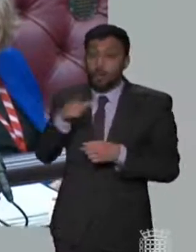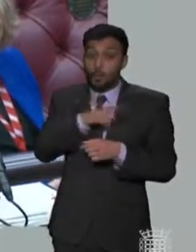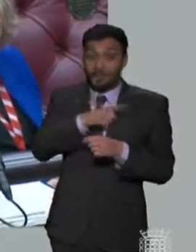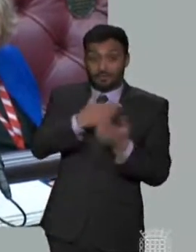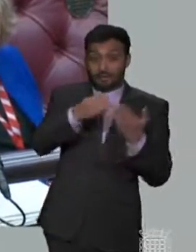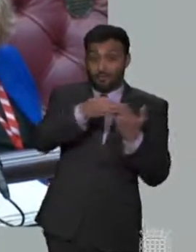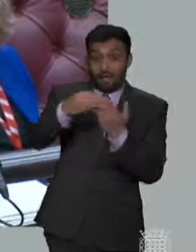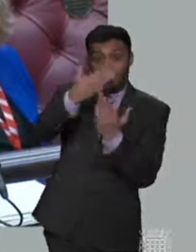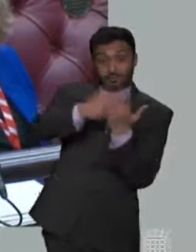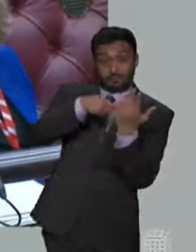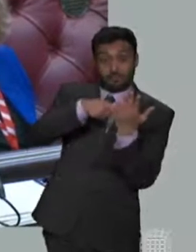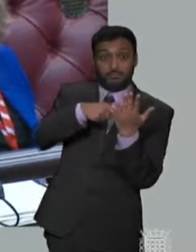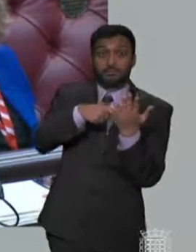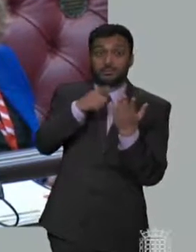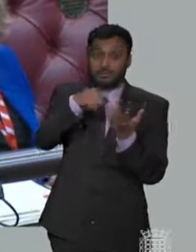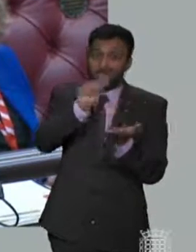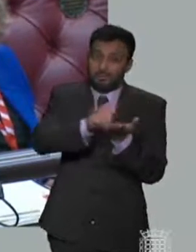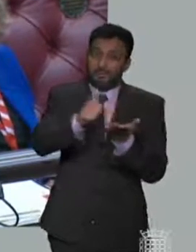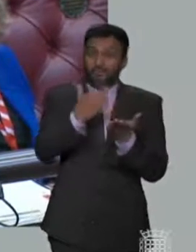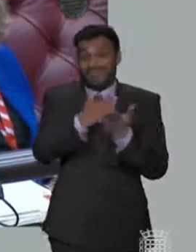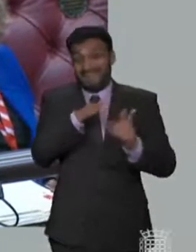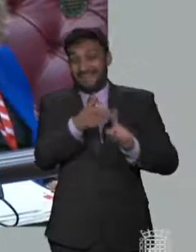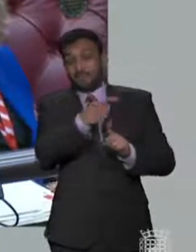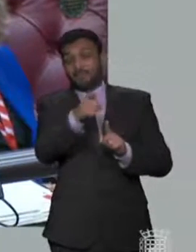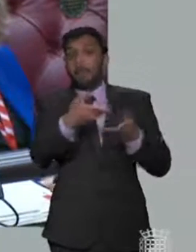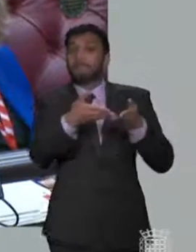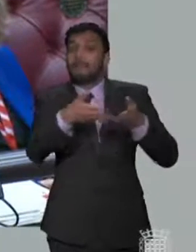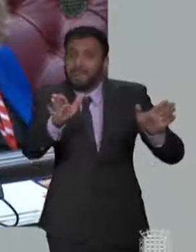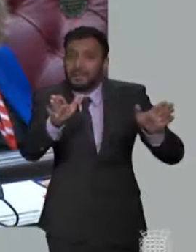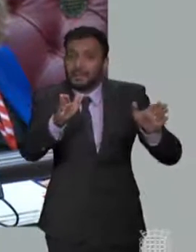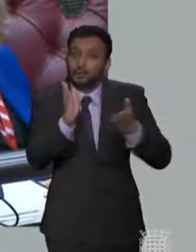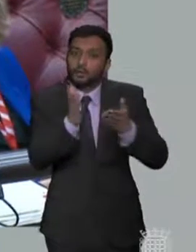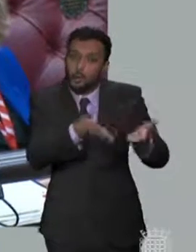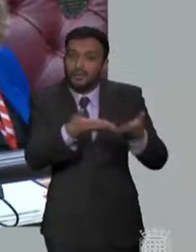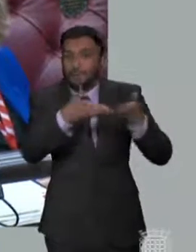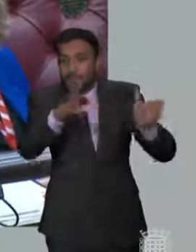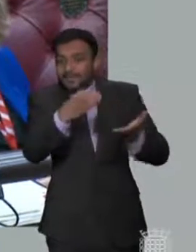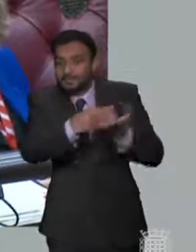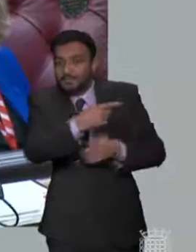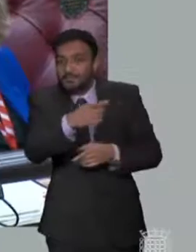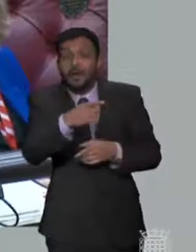useful for private the private sector as it will set out information about bsl form and functions